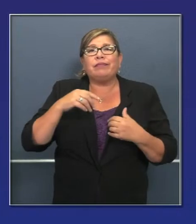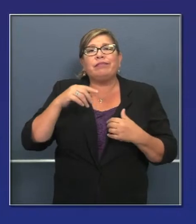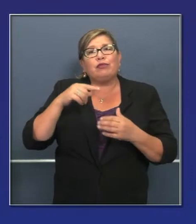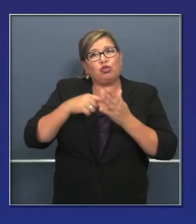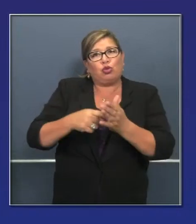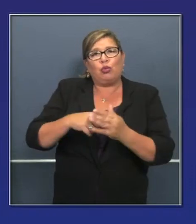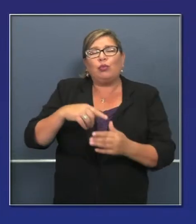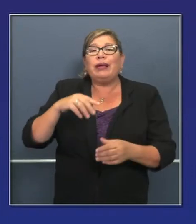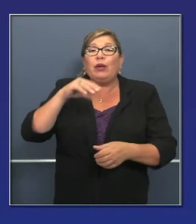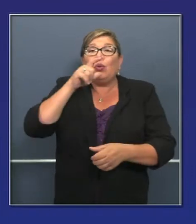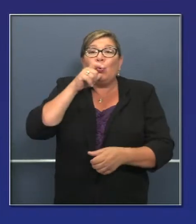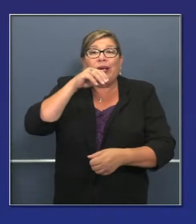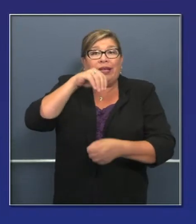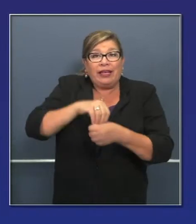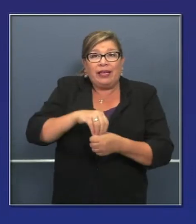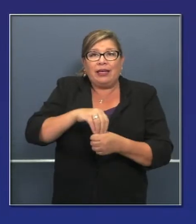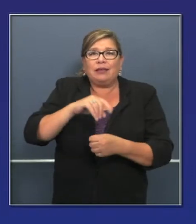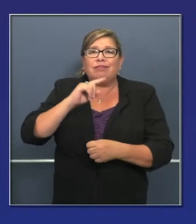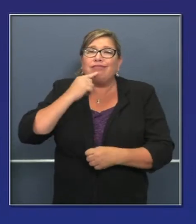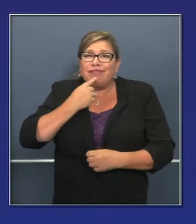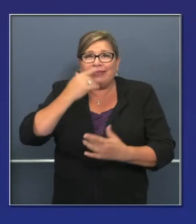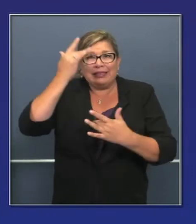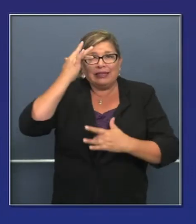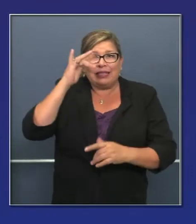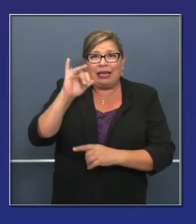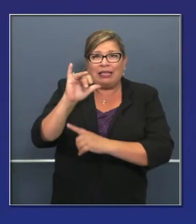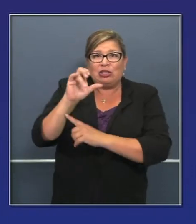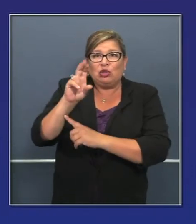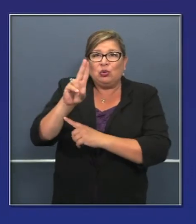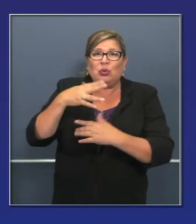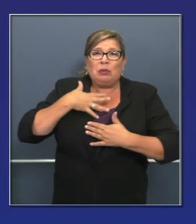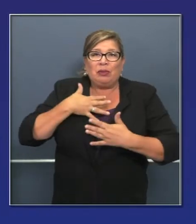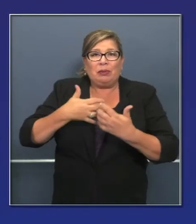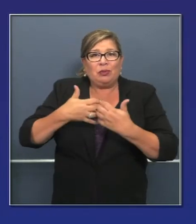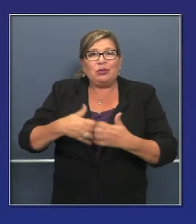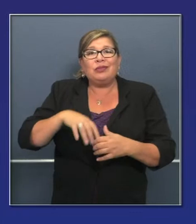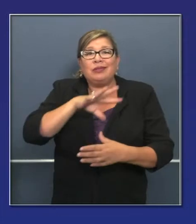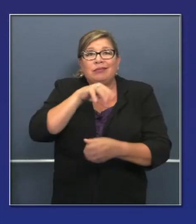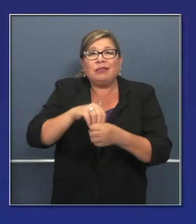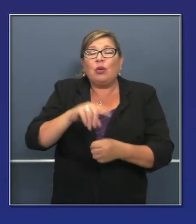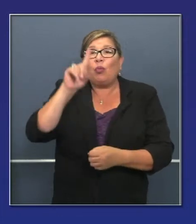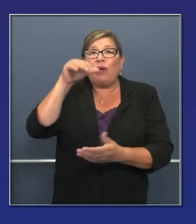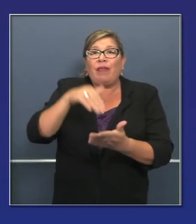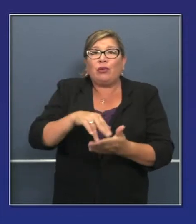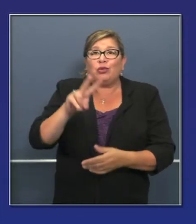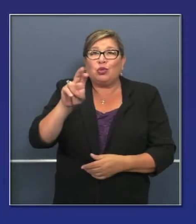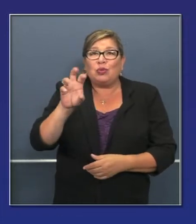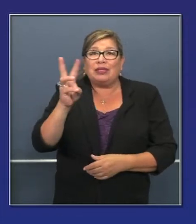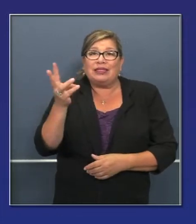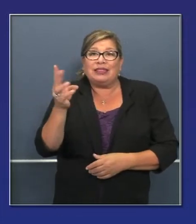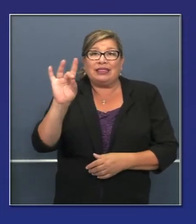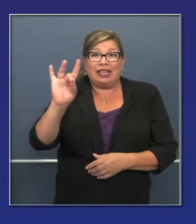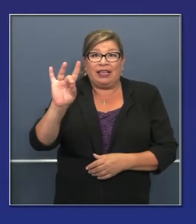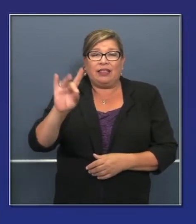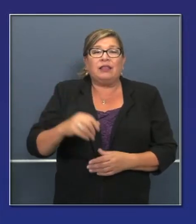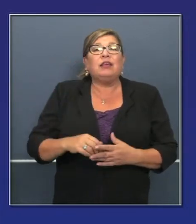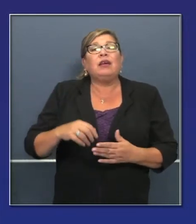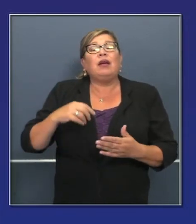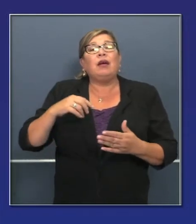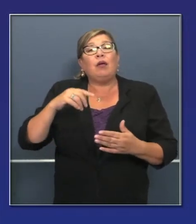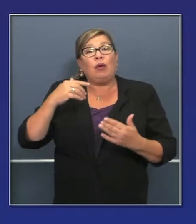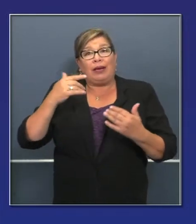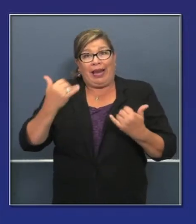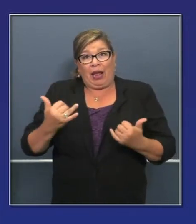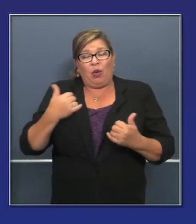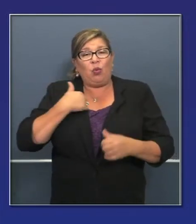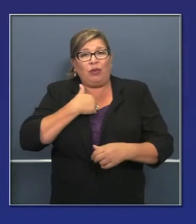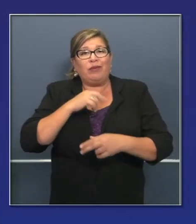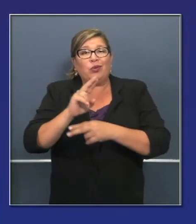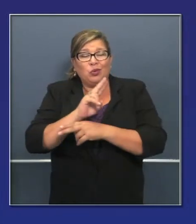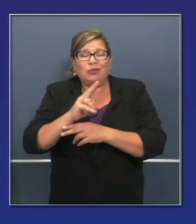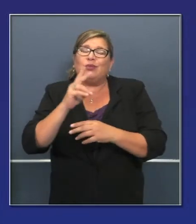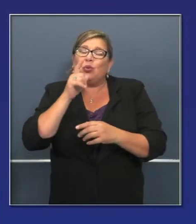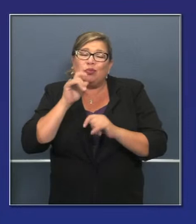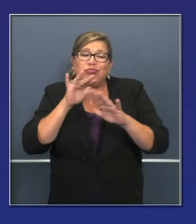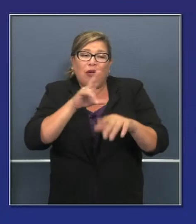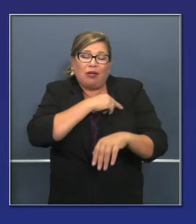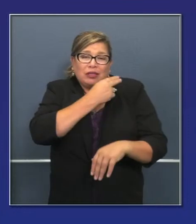ICU critical care system our total capacity today is 4034 so a few days ago I estimated or roughly